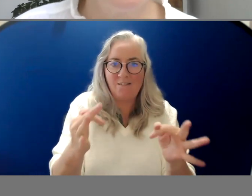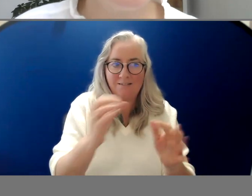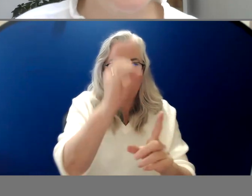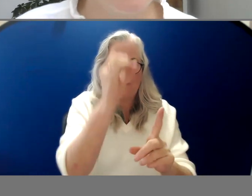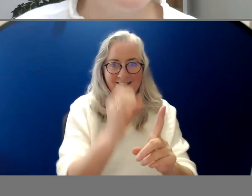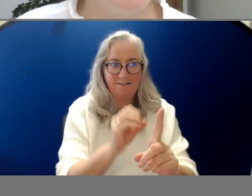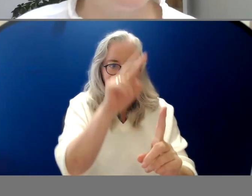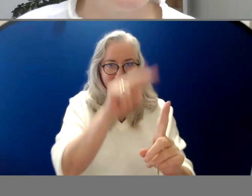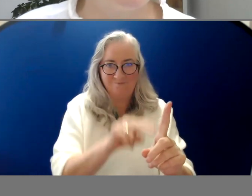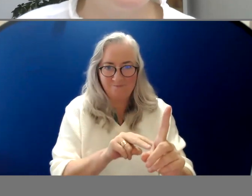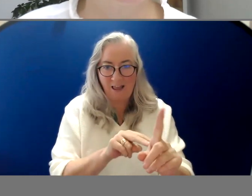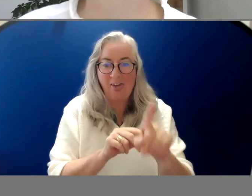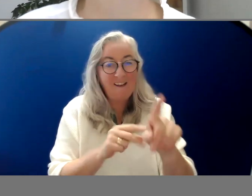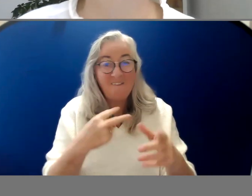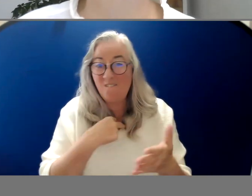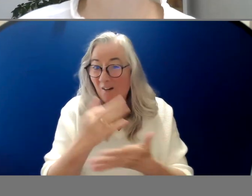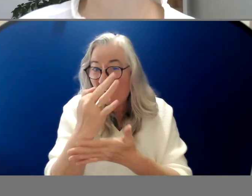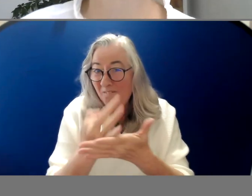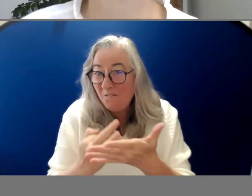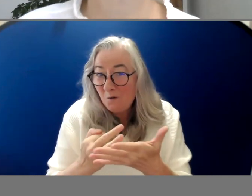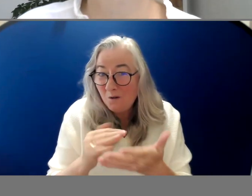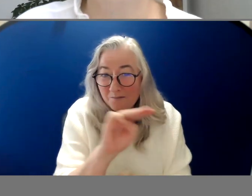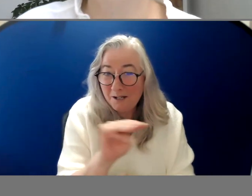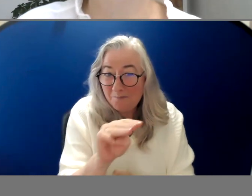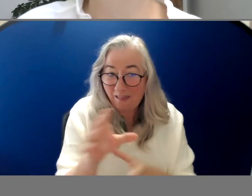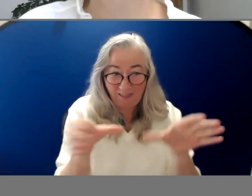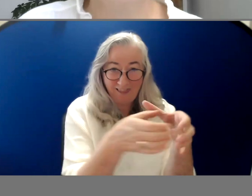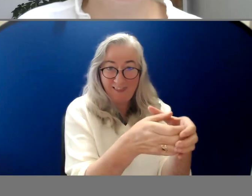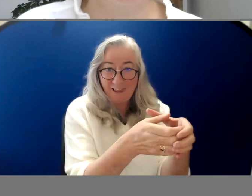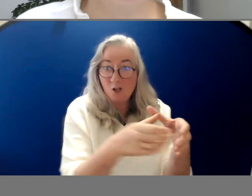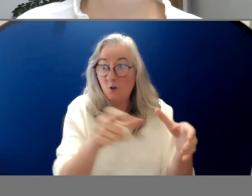so that's very very few people and I suppose if we think about how our building regulations